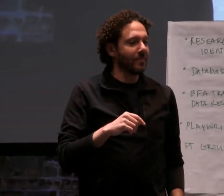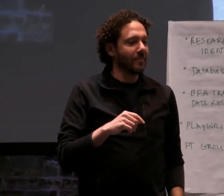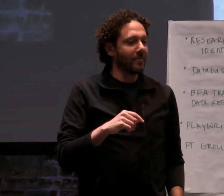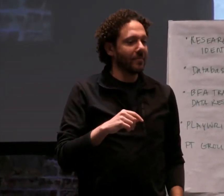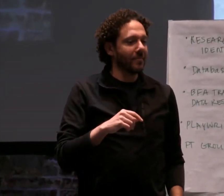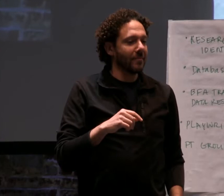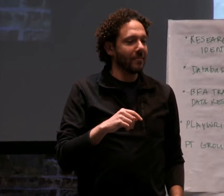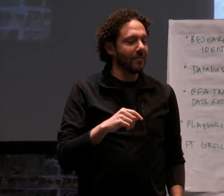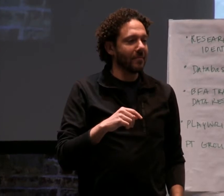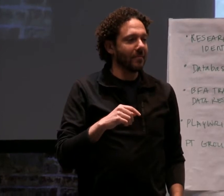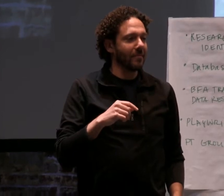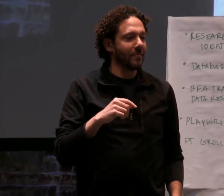I'm DJ.